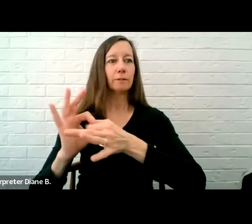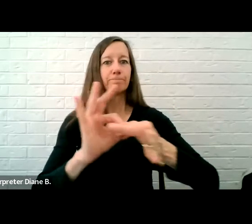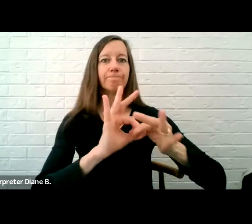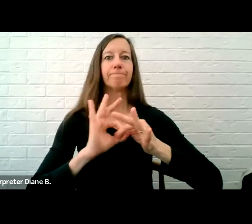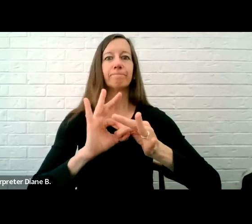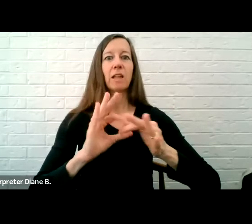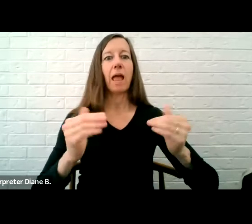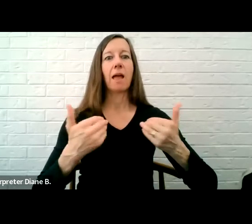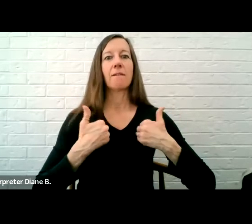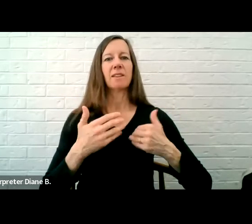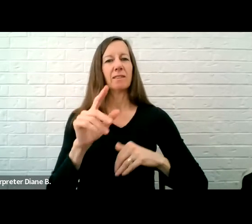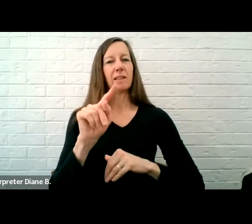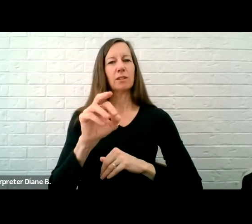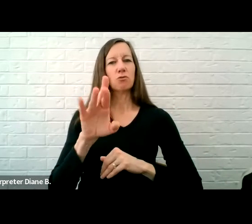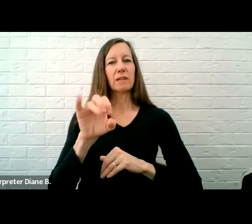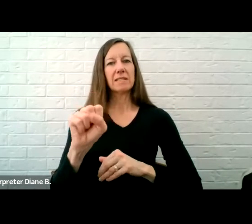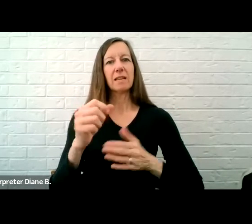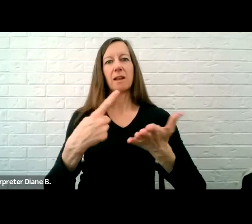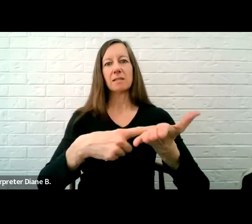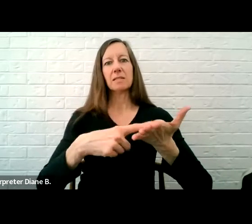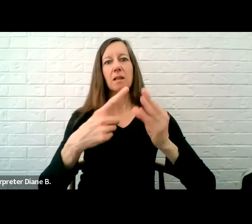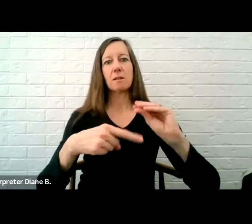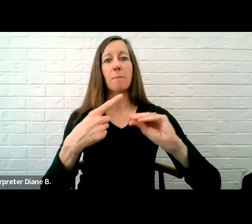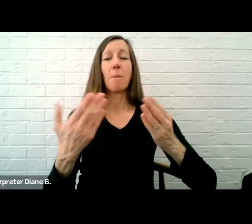individuals might go into a hospital or an institution for a short period of time